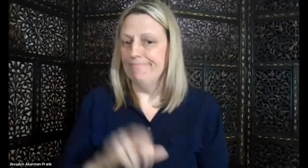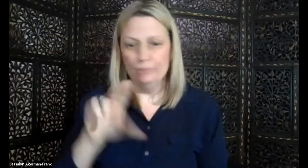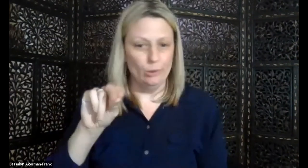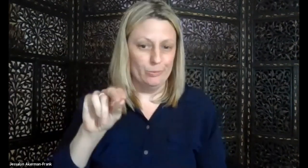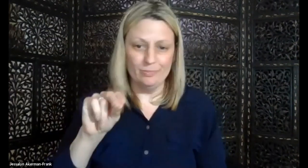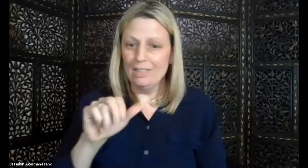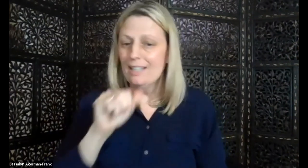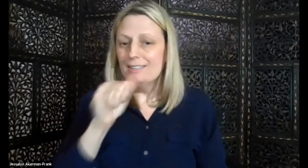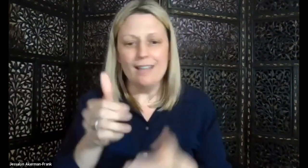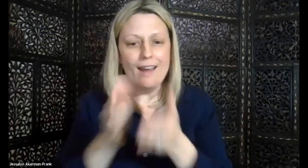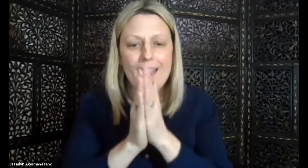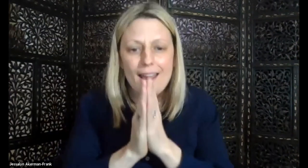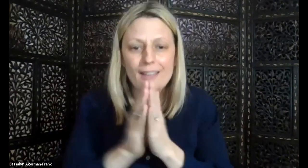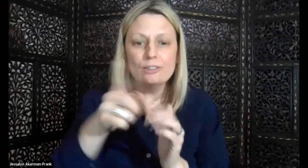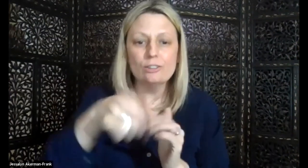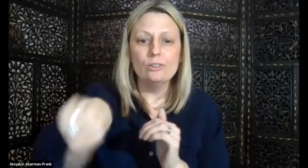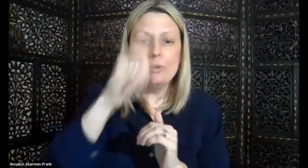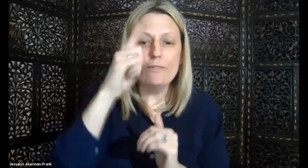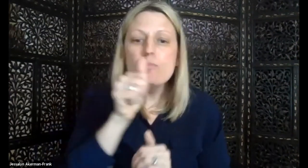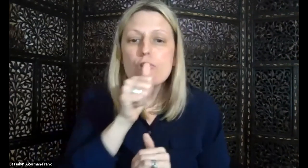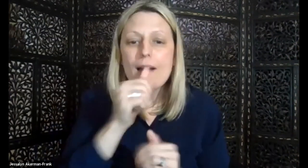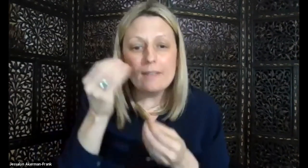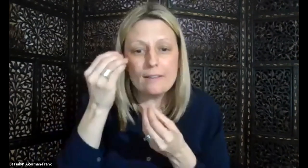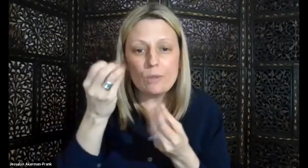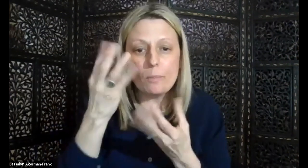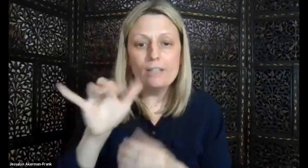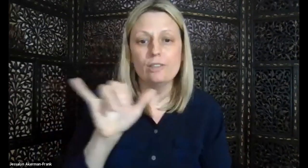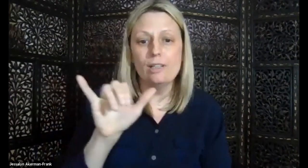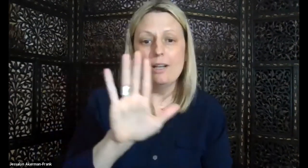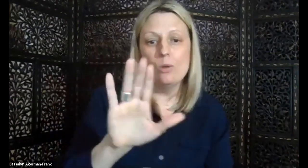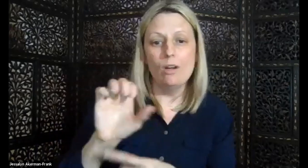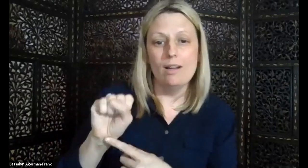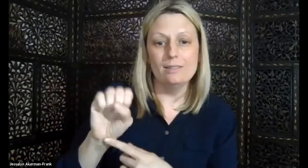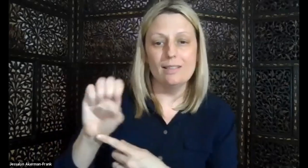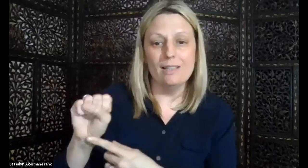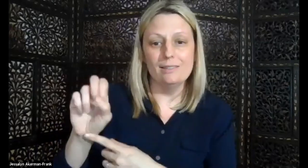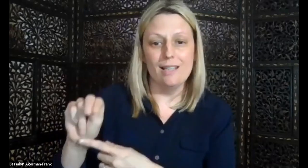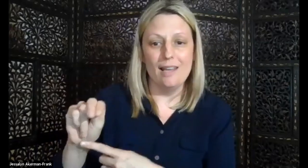some clarifications that the census do not ask